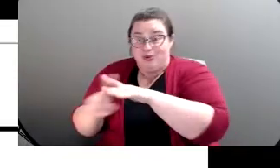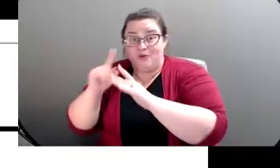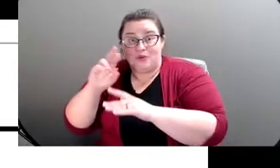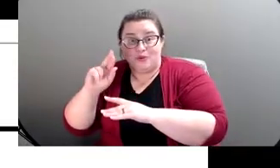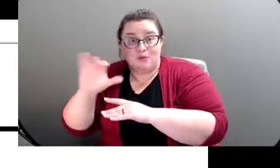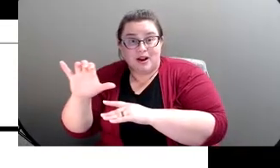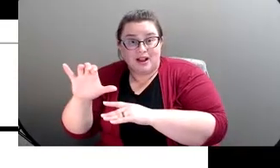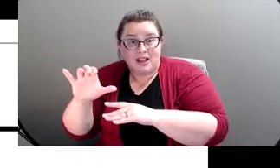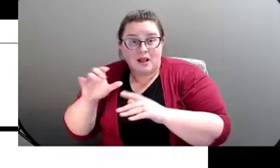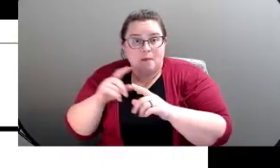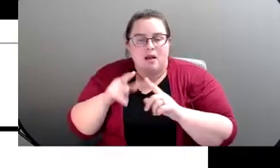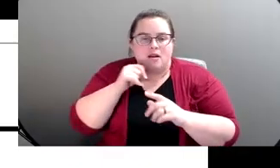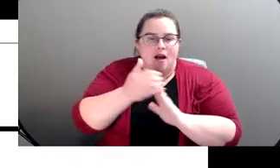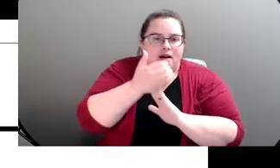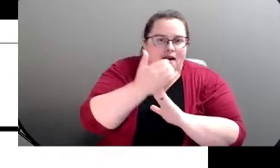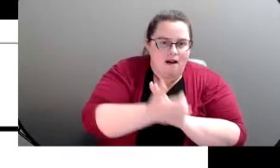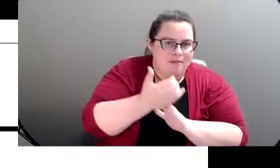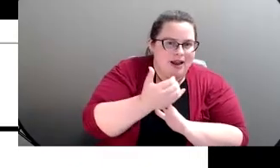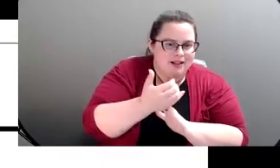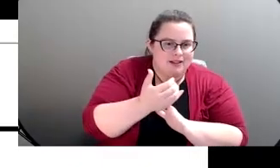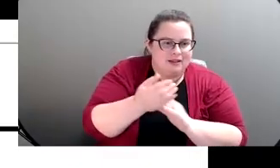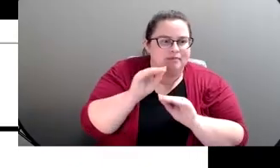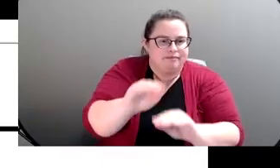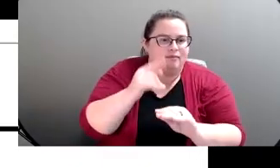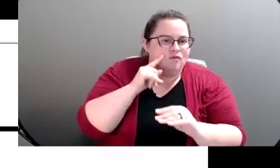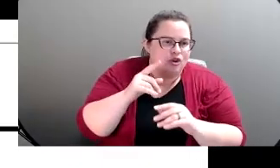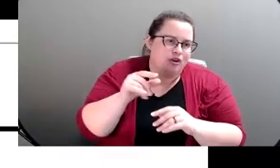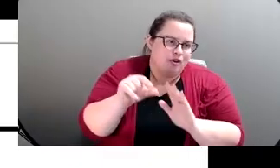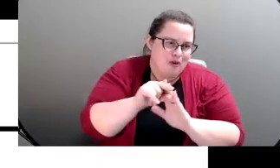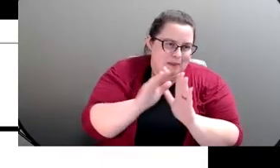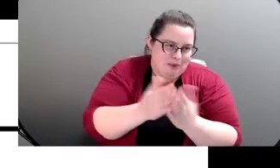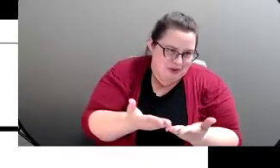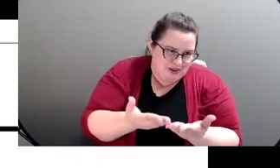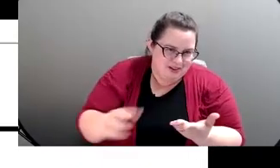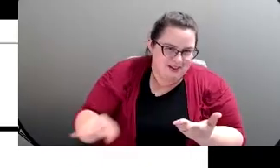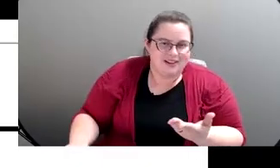but they won’t automatically be entered into the gradebook. And